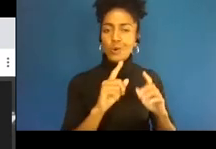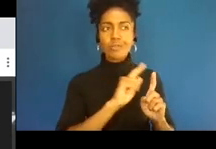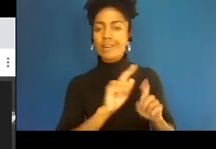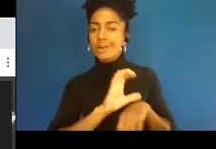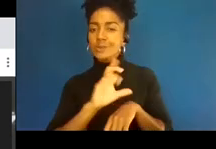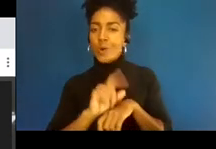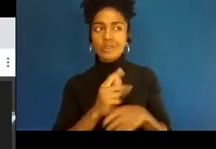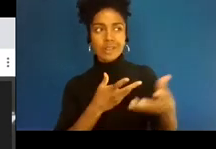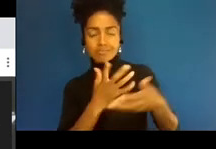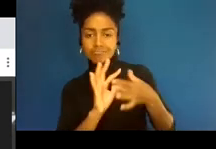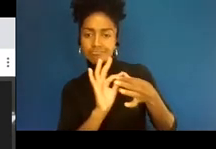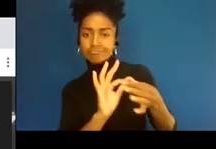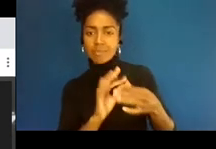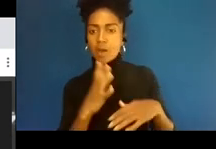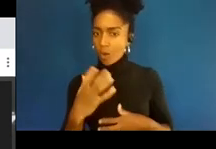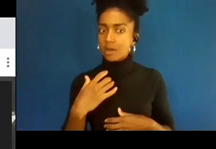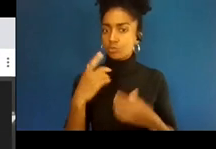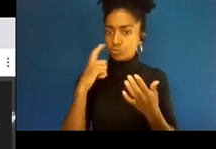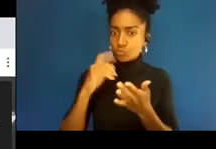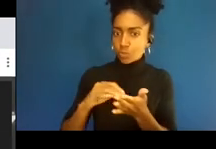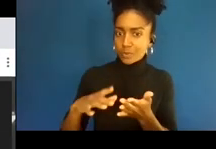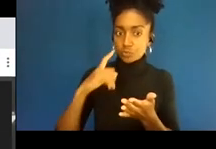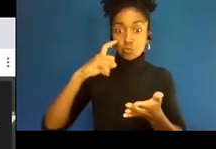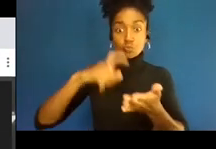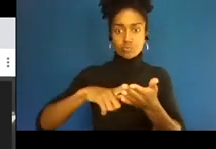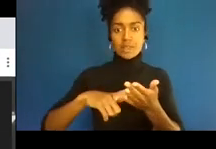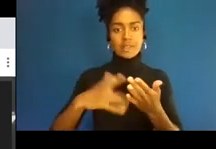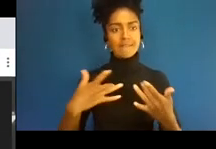"I want the students to recognize that they are all welcome and wanted